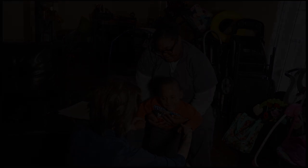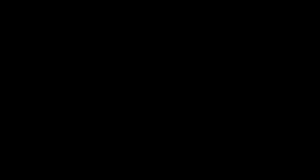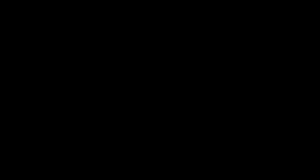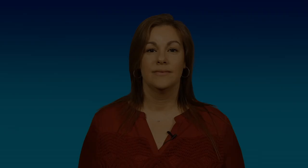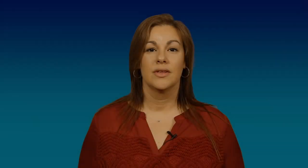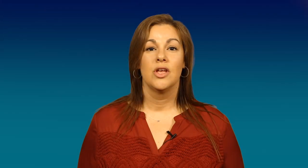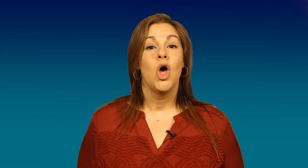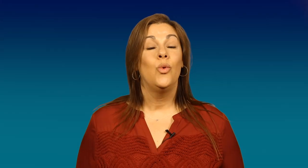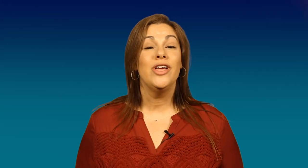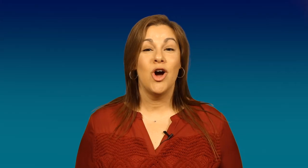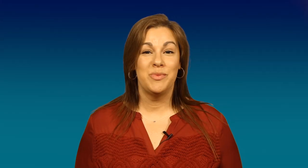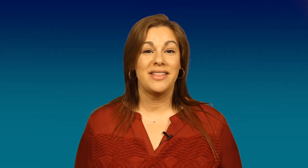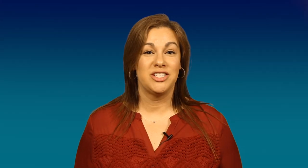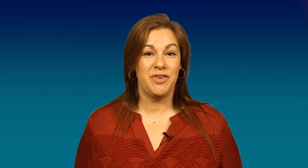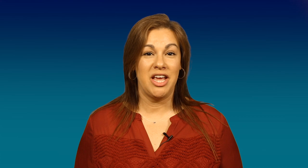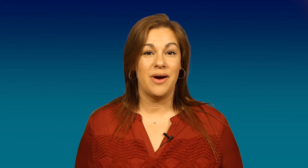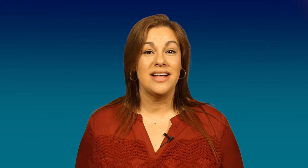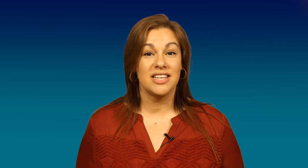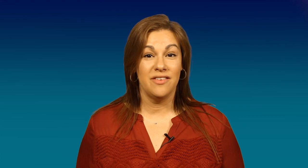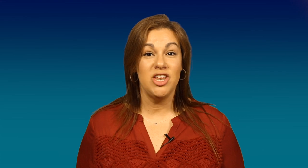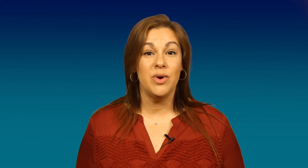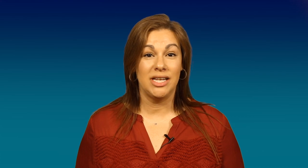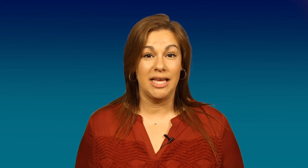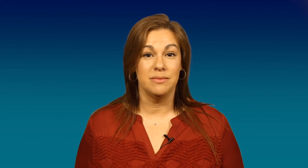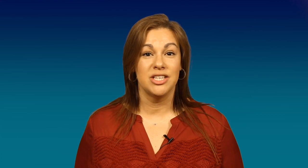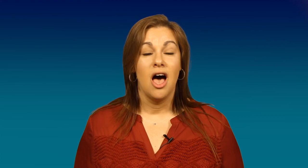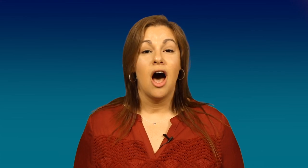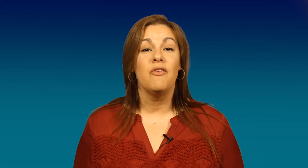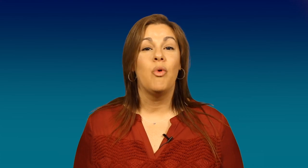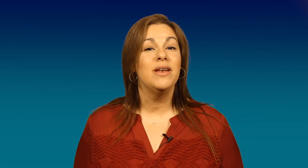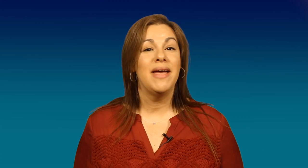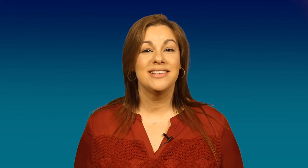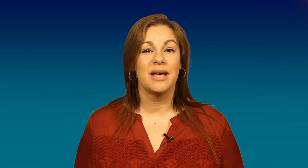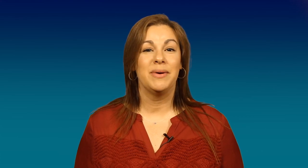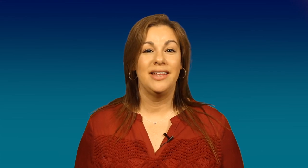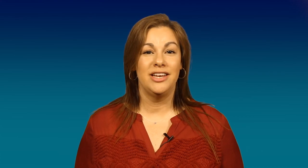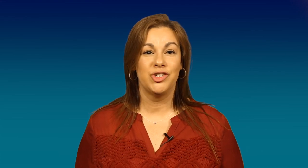We hope that this video has given you a glimpse of what makes up an initial